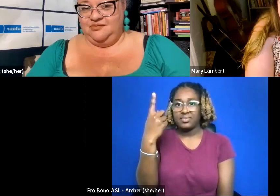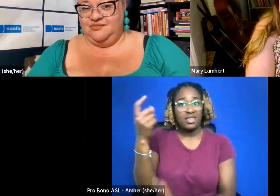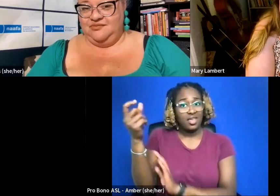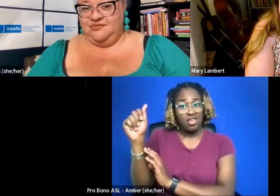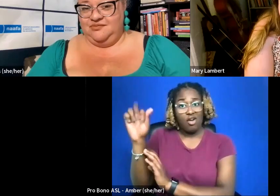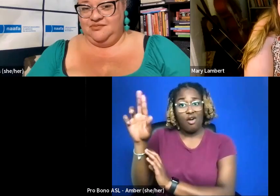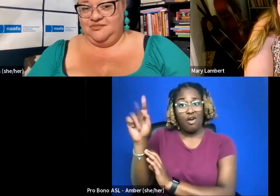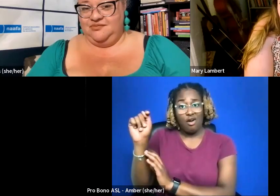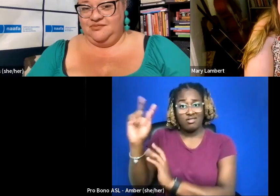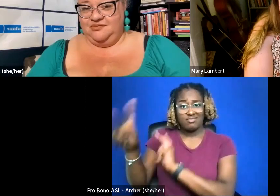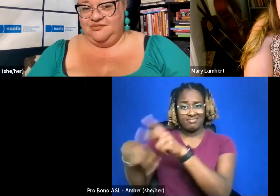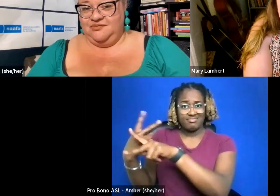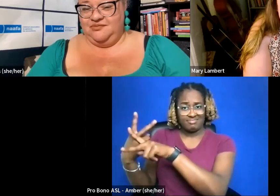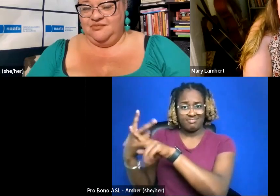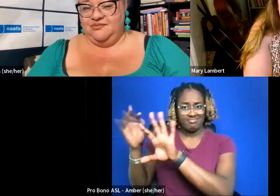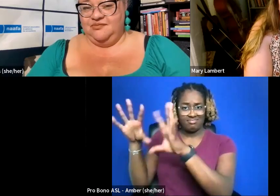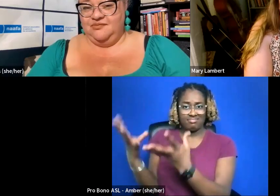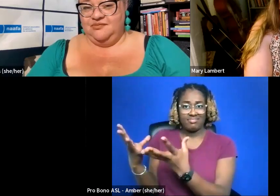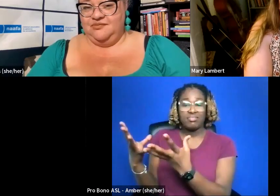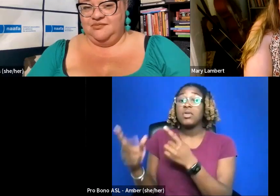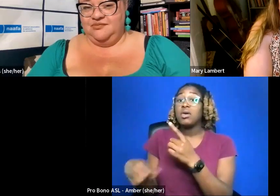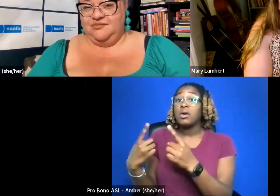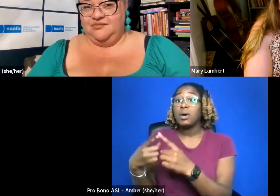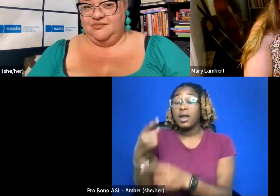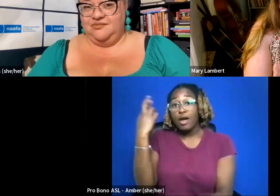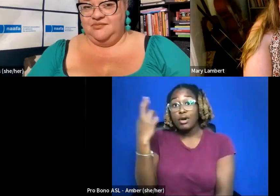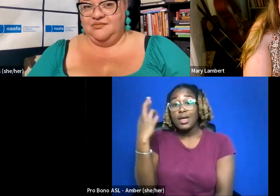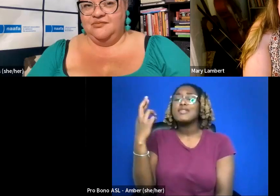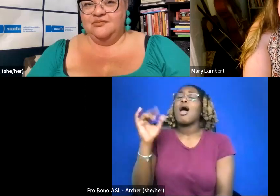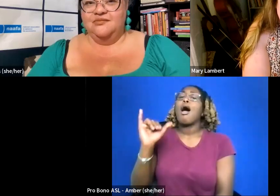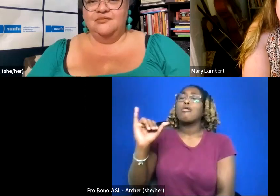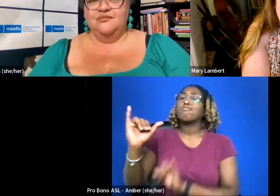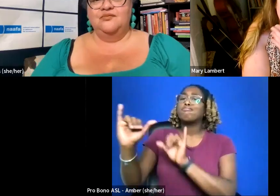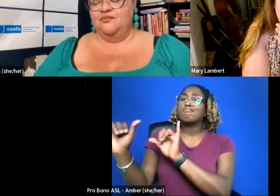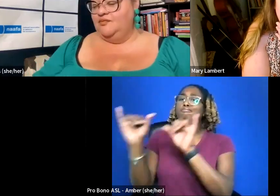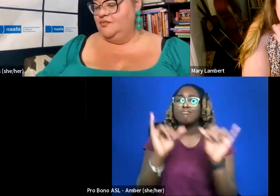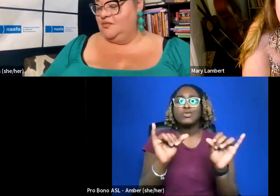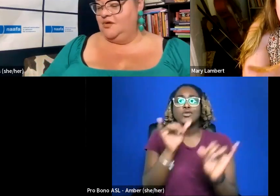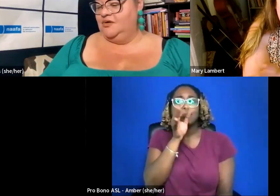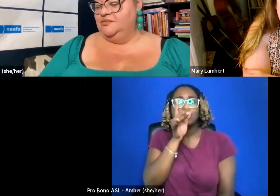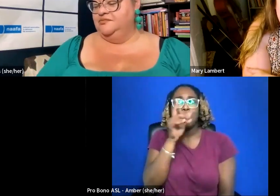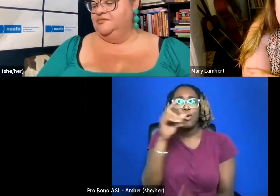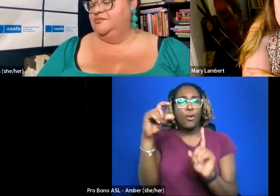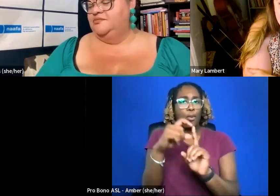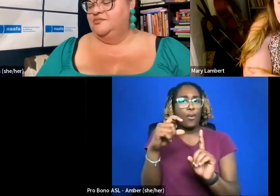And once I realized that it was so similar to spoken word and these were, you know, people that I'd